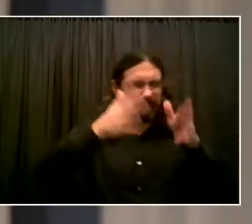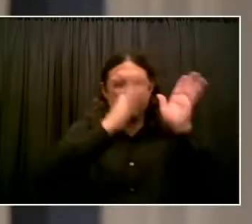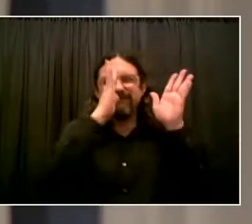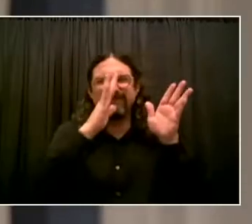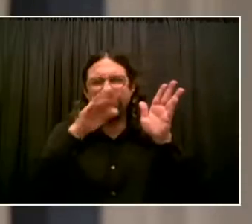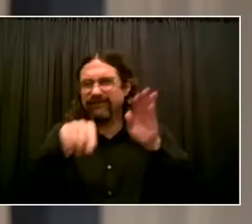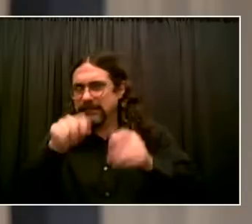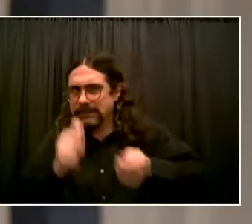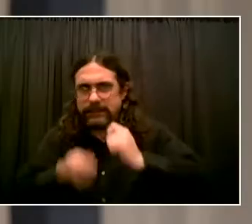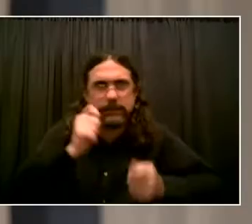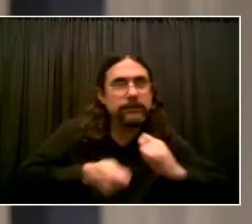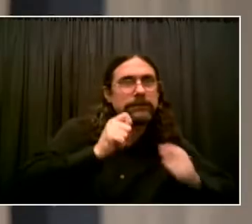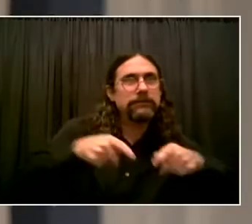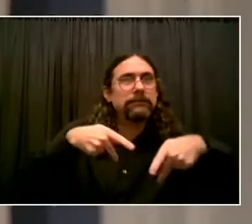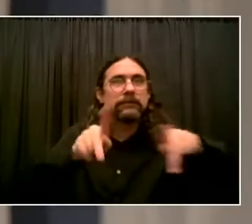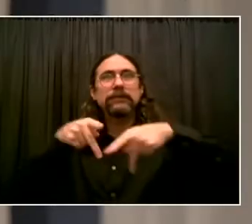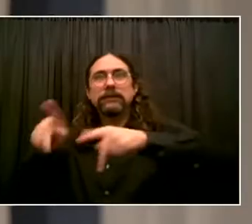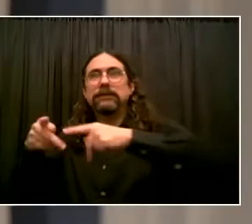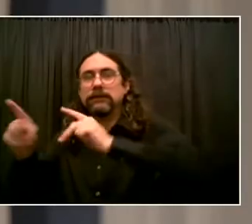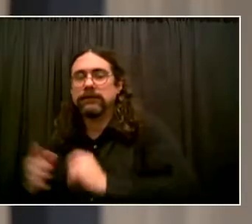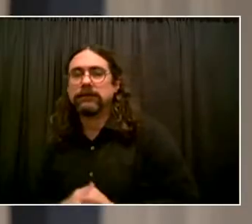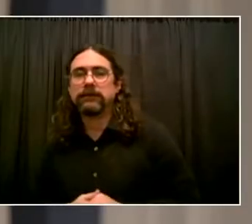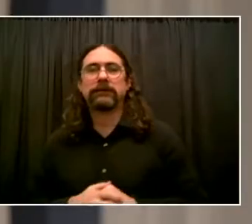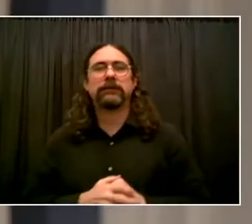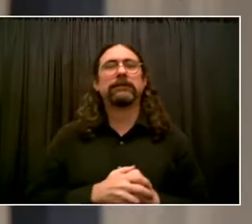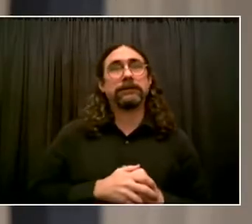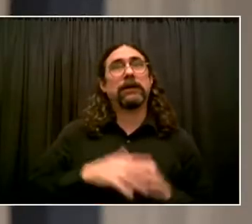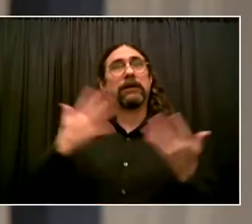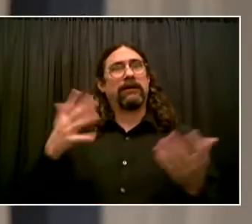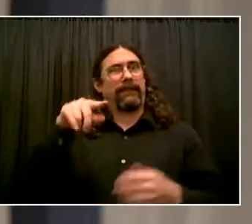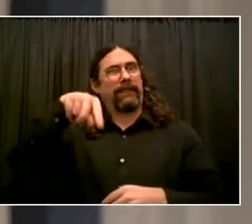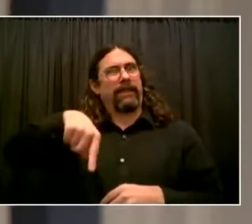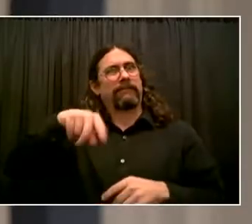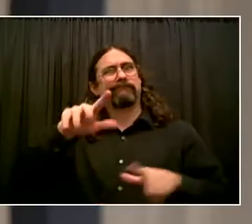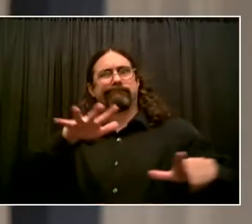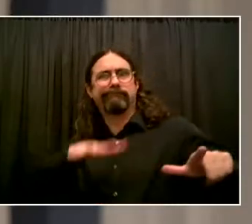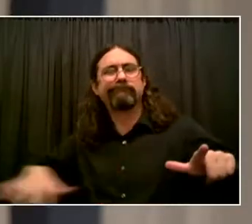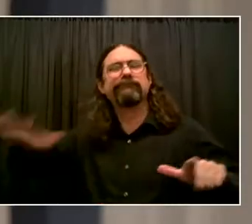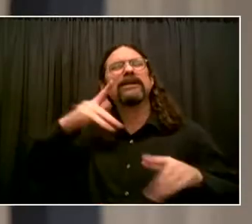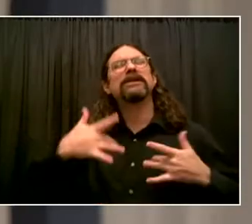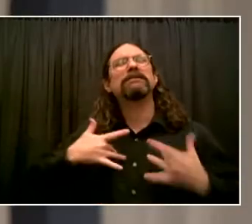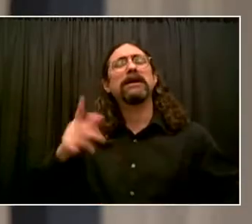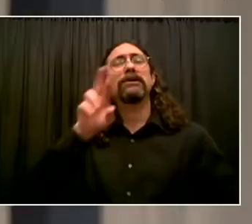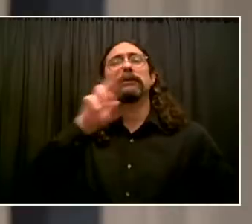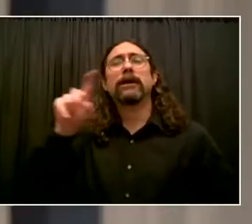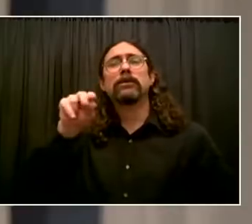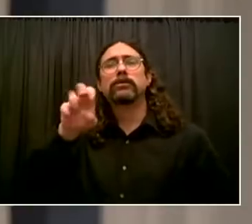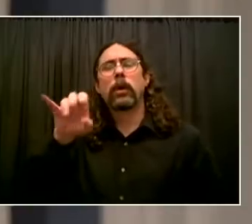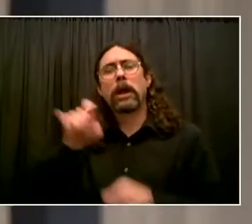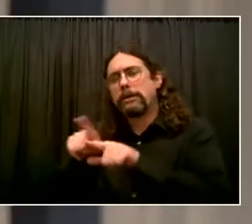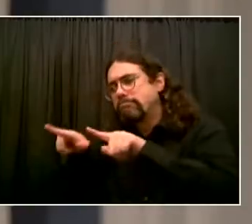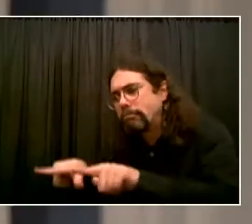SEVERAL OF OWSH INITIATIVES. IT IS THE LARGEST REZONING